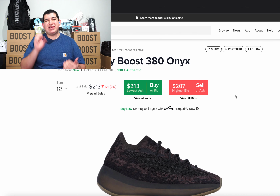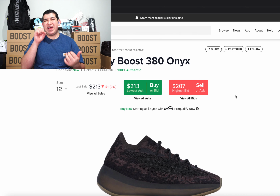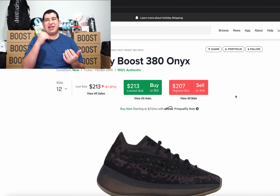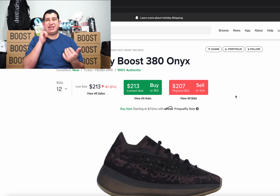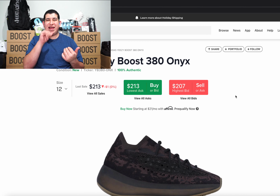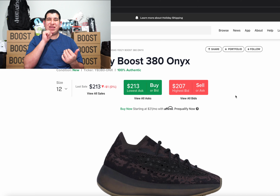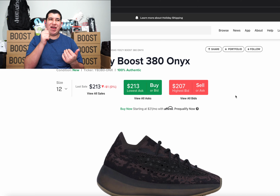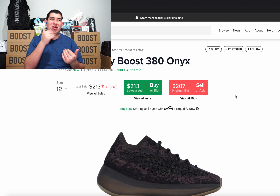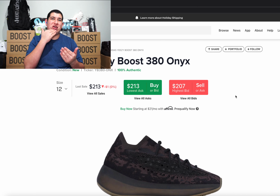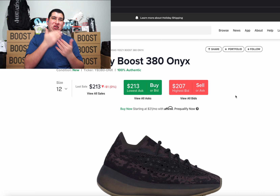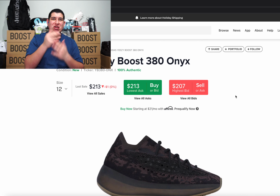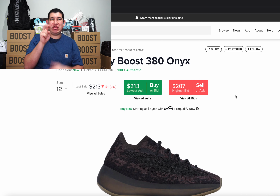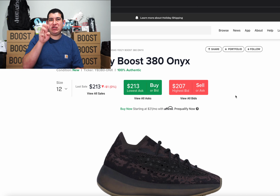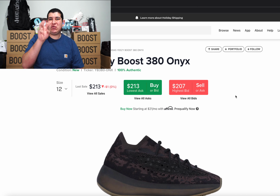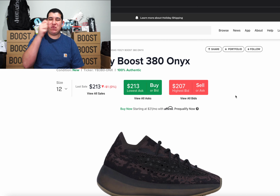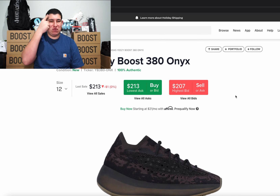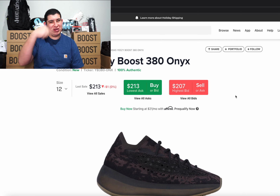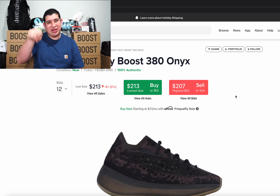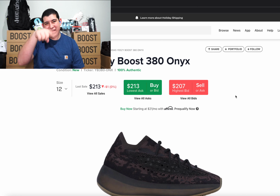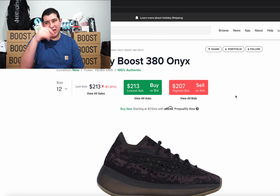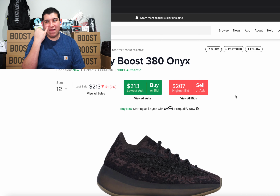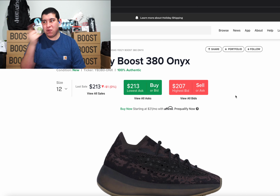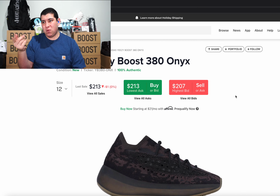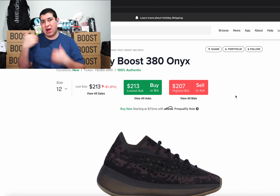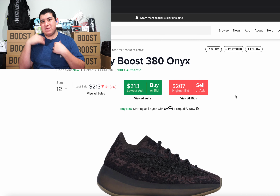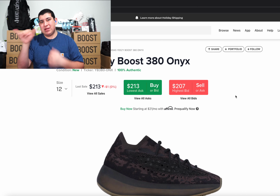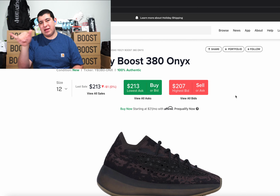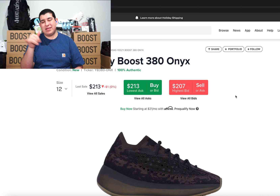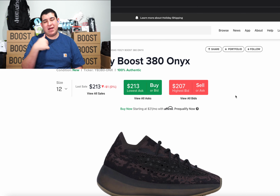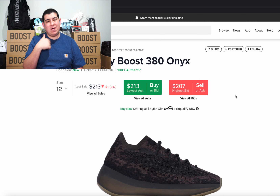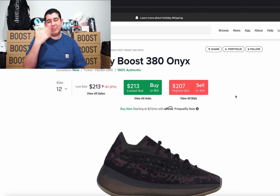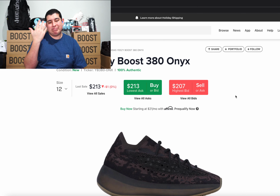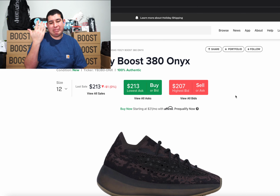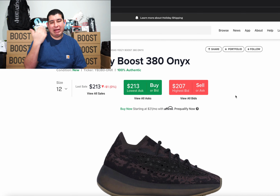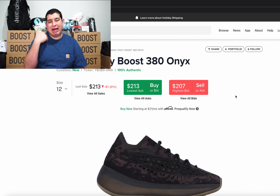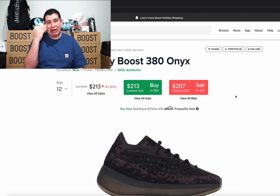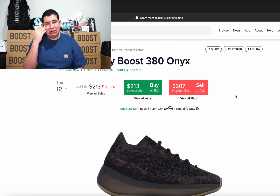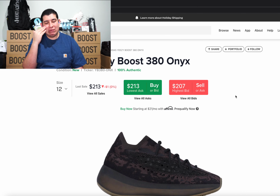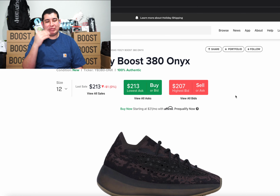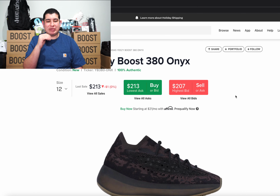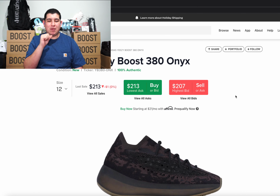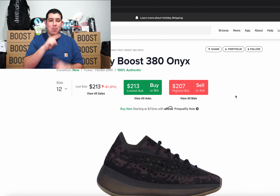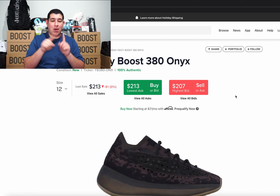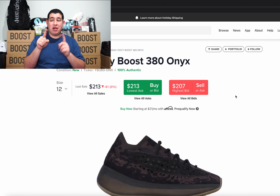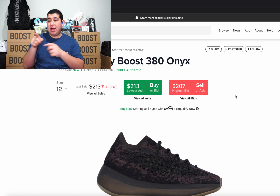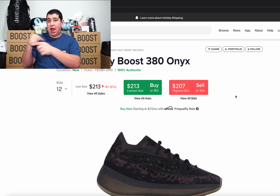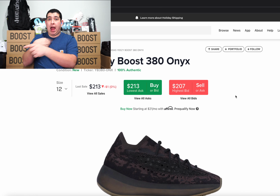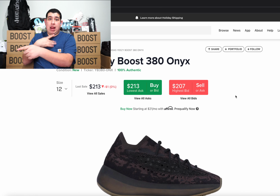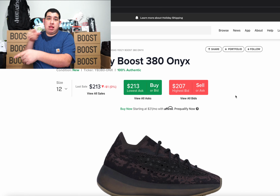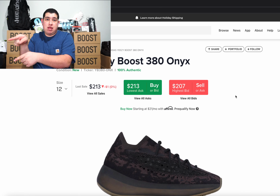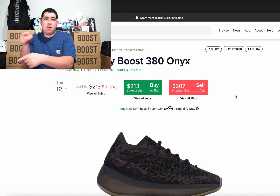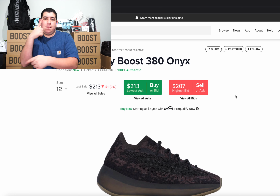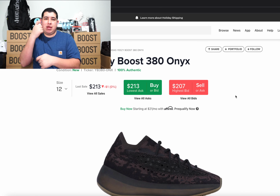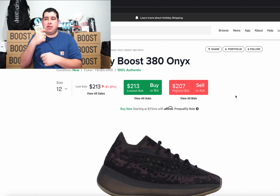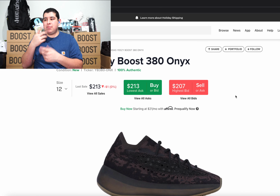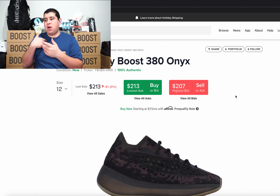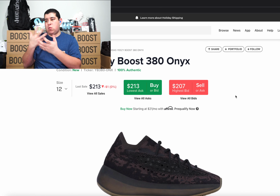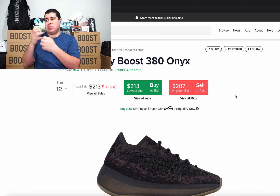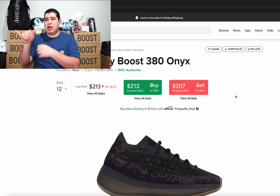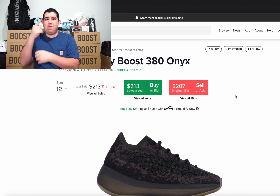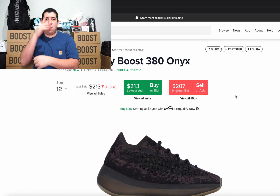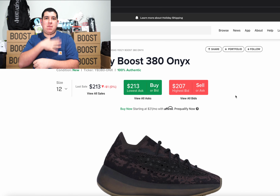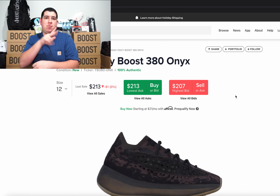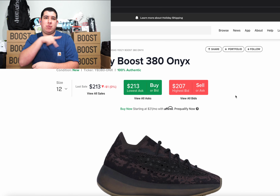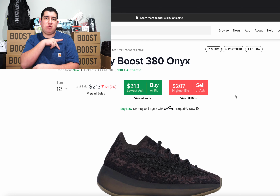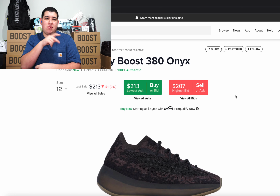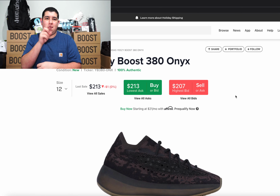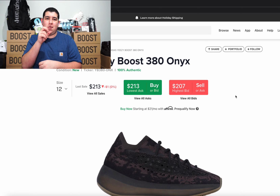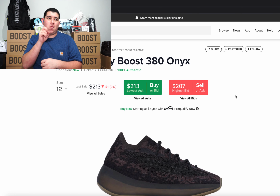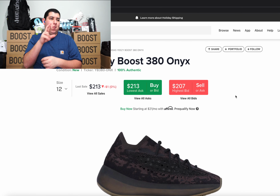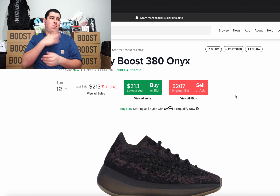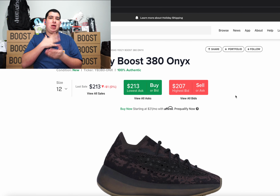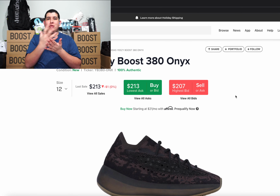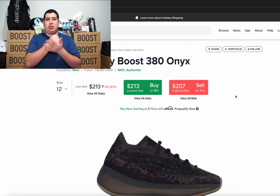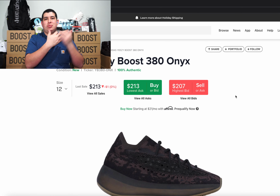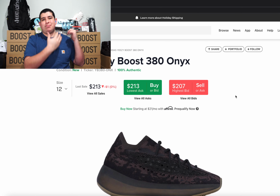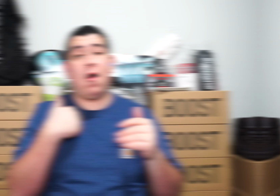I know this is not good news for reseller. But for me, I wanted it for my personal or collection.